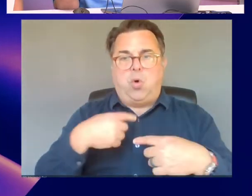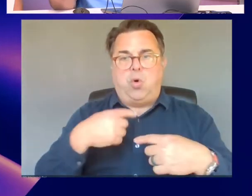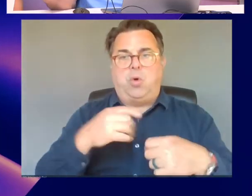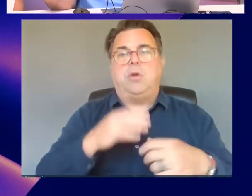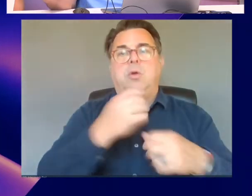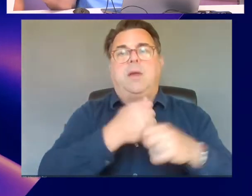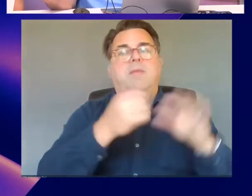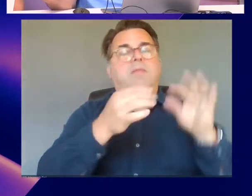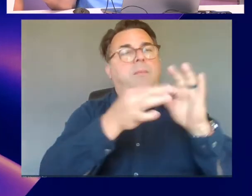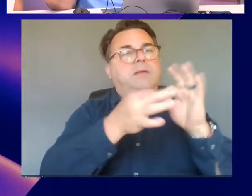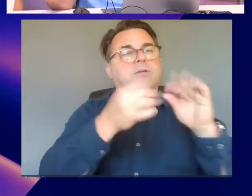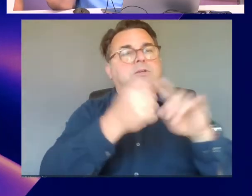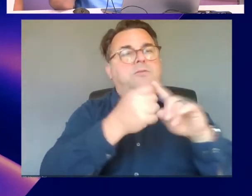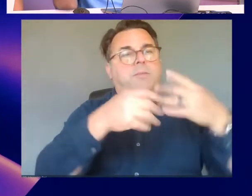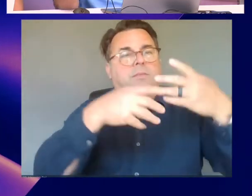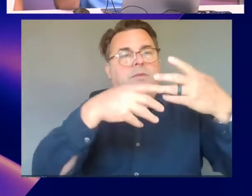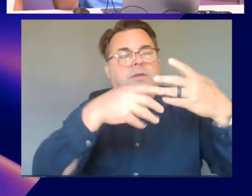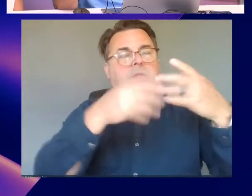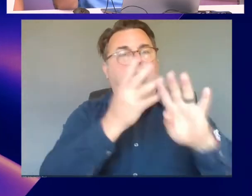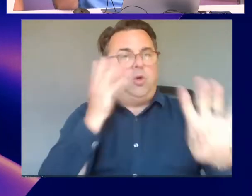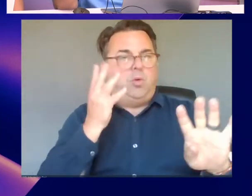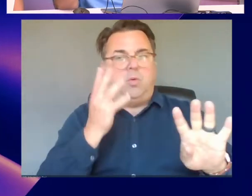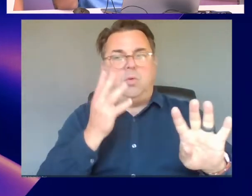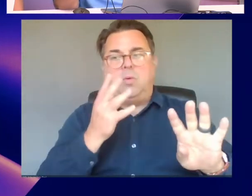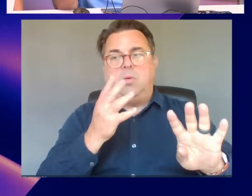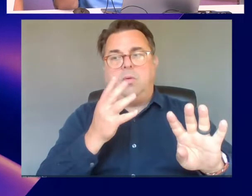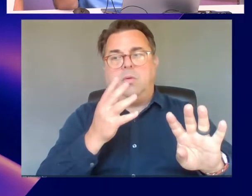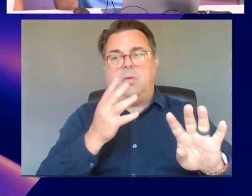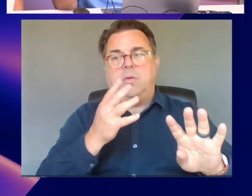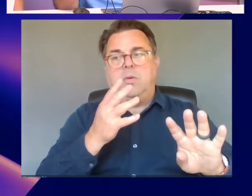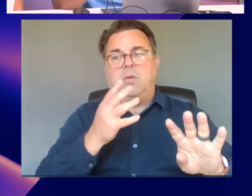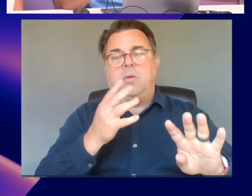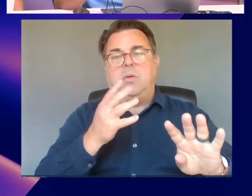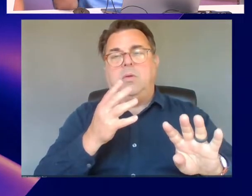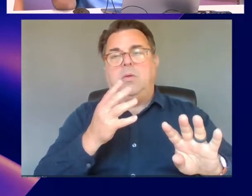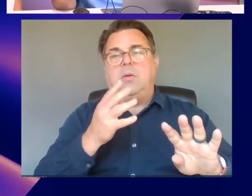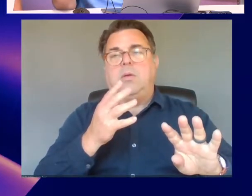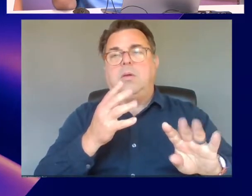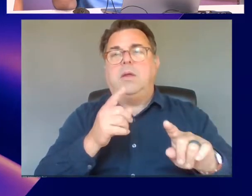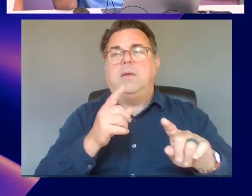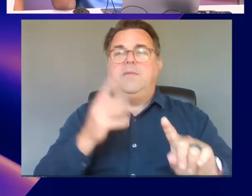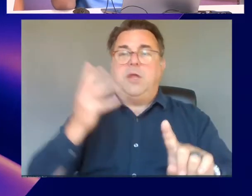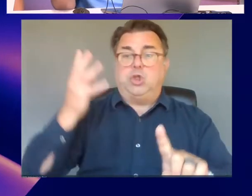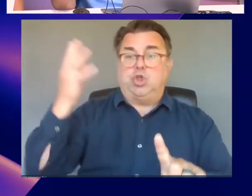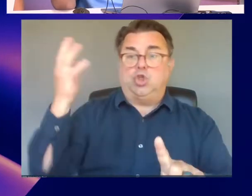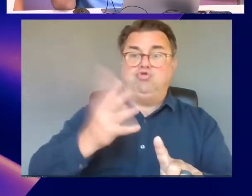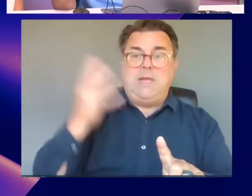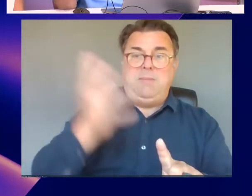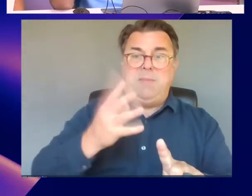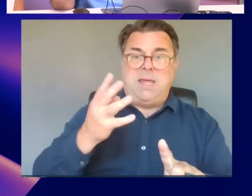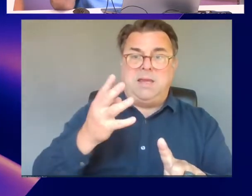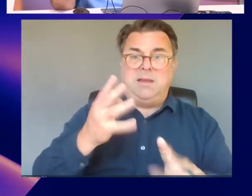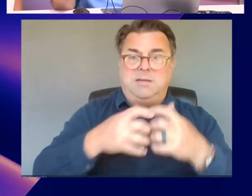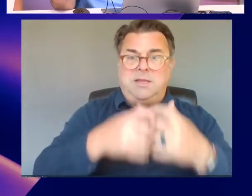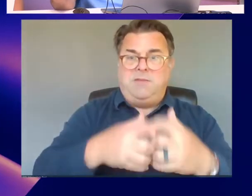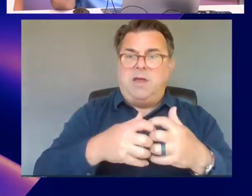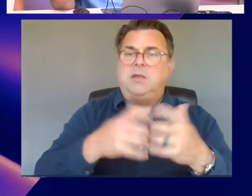and then you process it, you're done. But here, you will, in the streaming data it's a continuous, and you want to have more consumers.